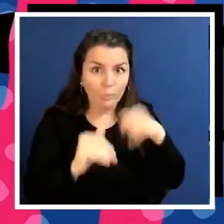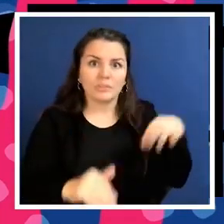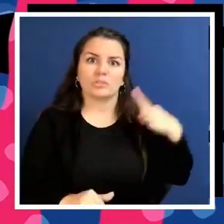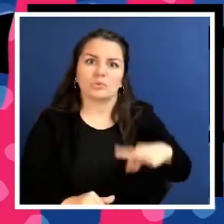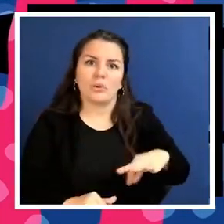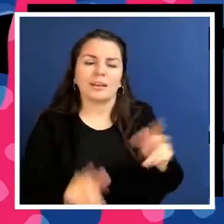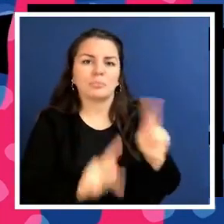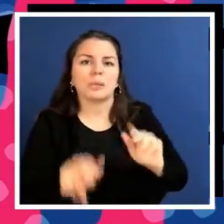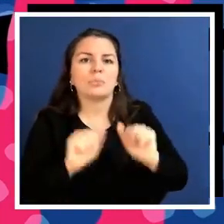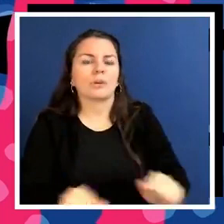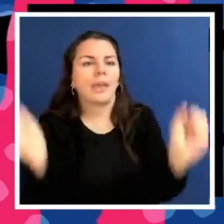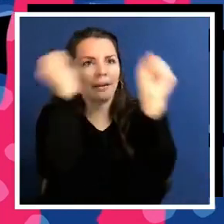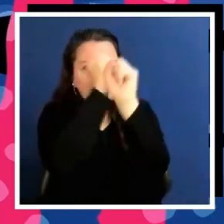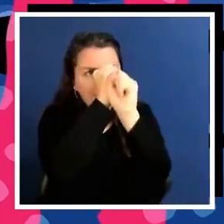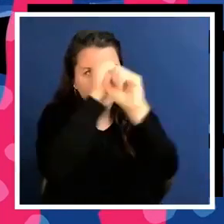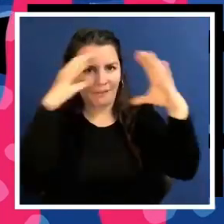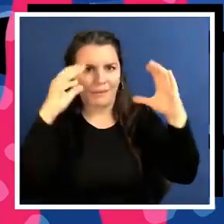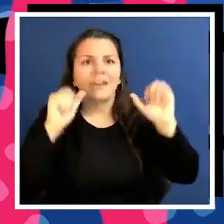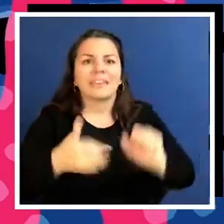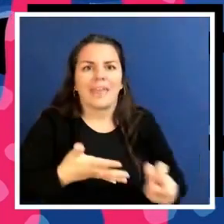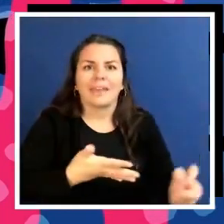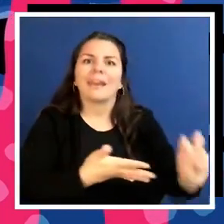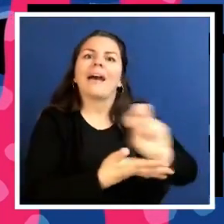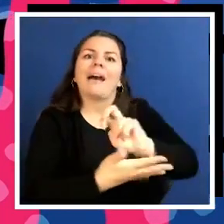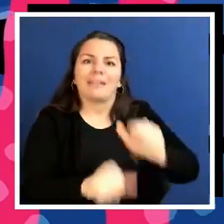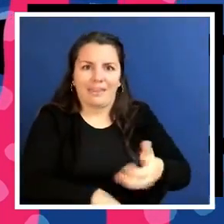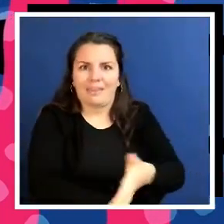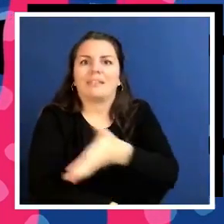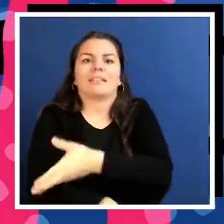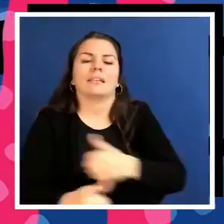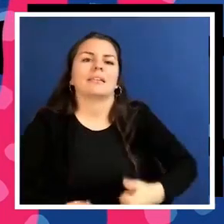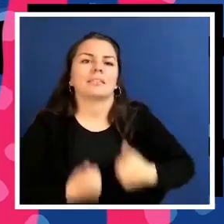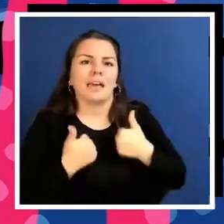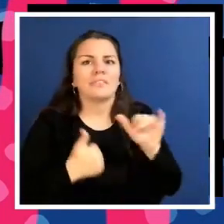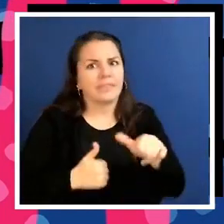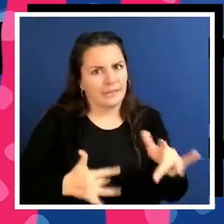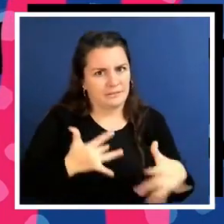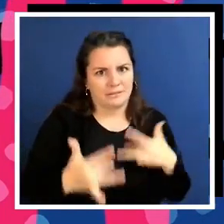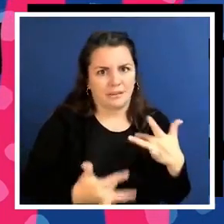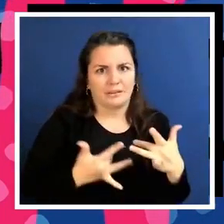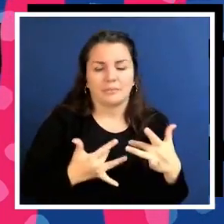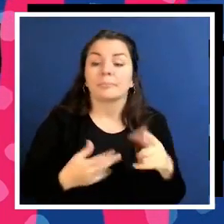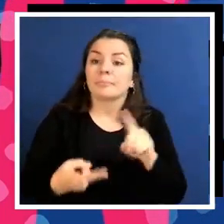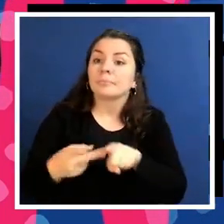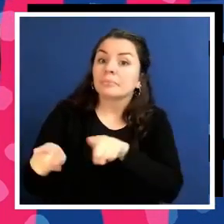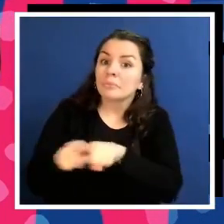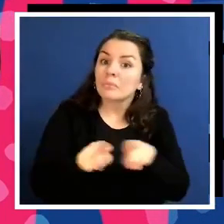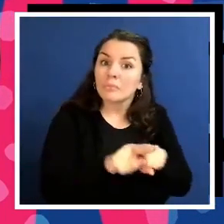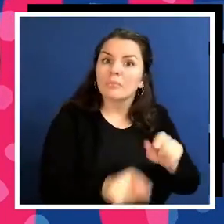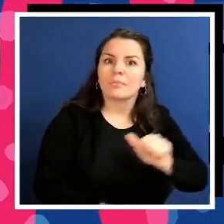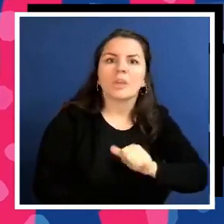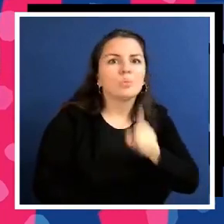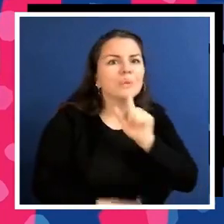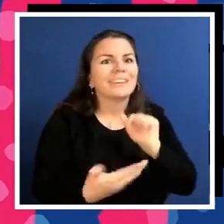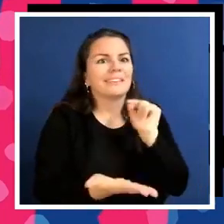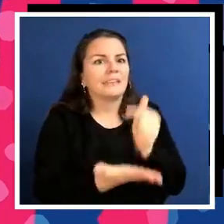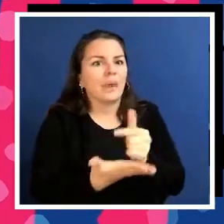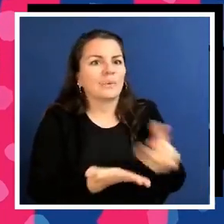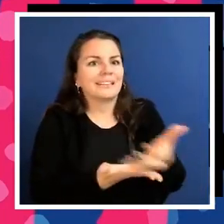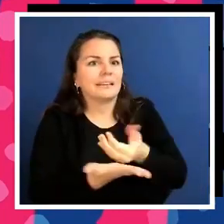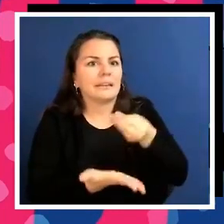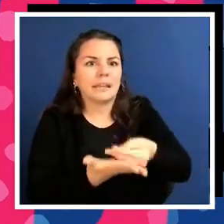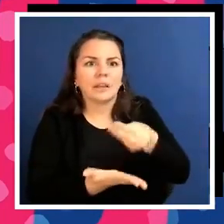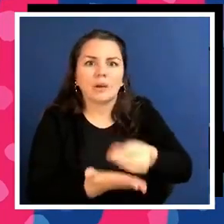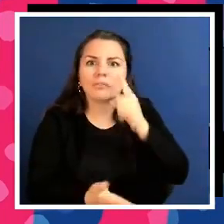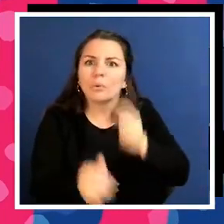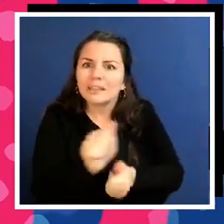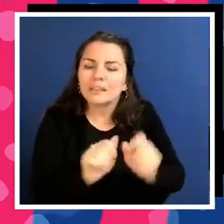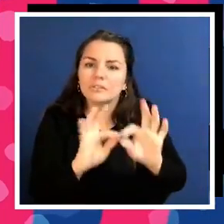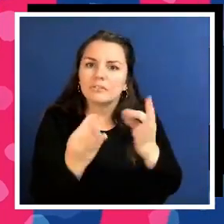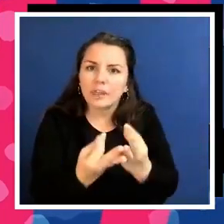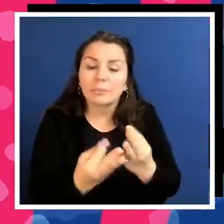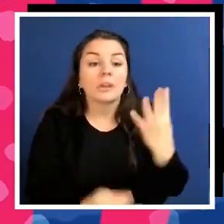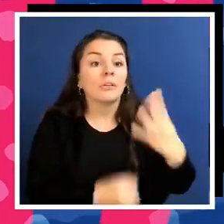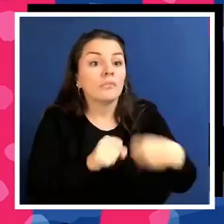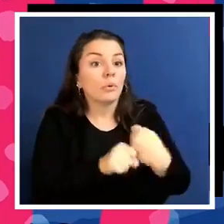CHILDREN - HOPEFULLY THIS